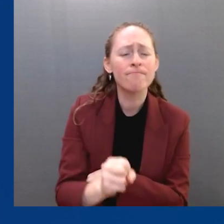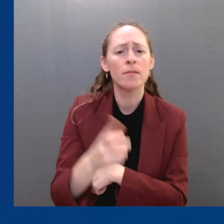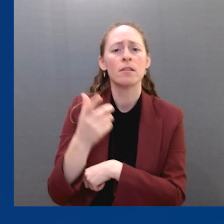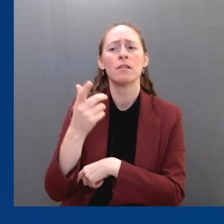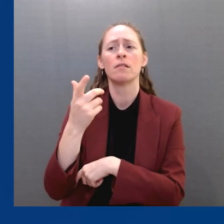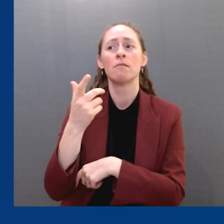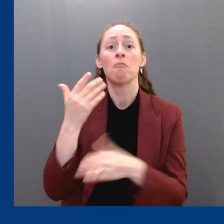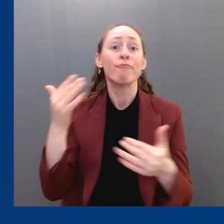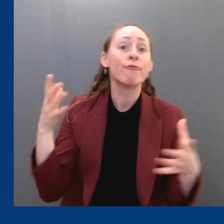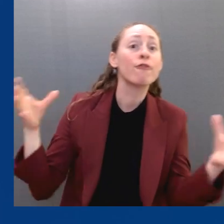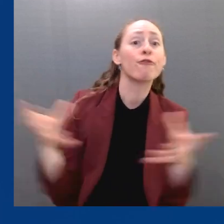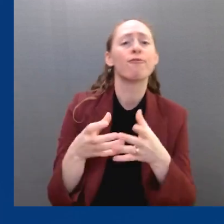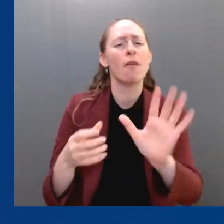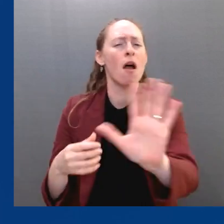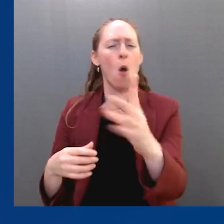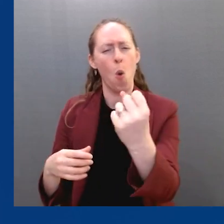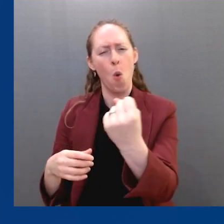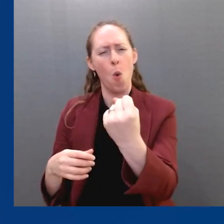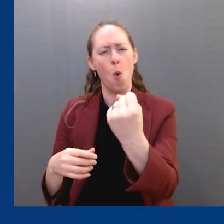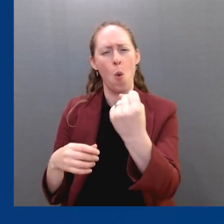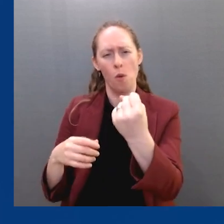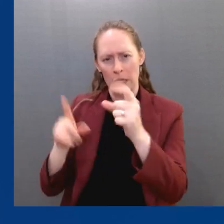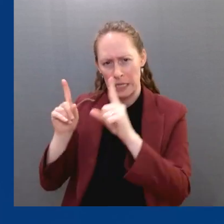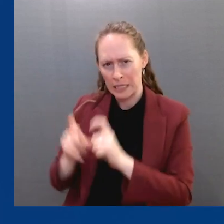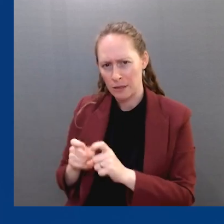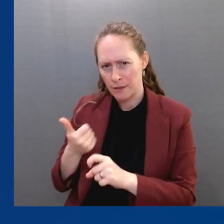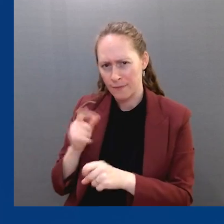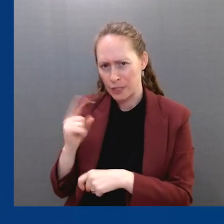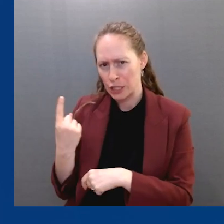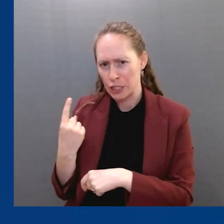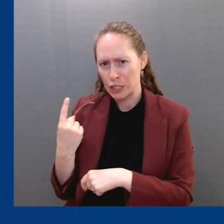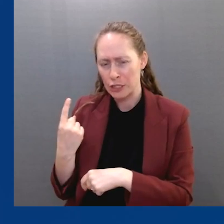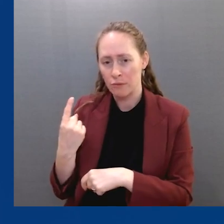to a wedding the administration had has made tests widely available.